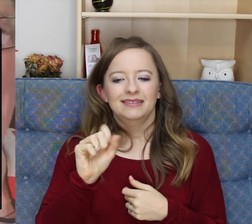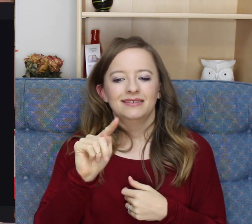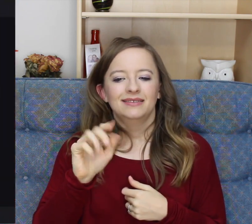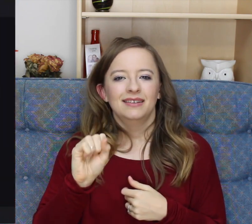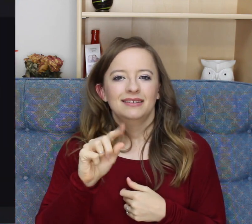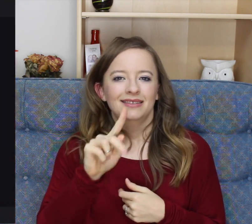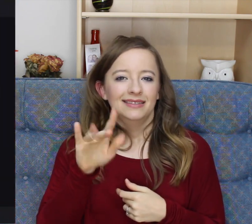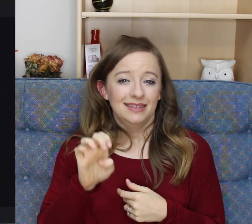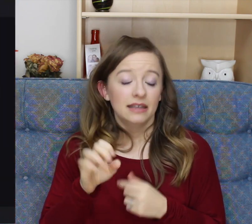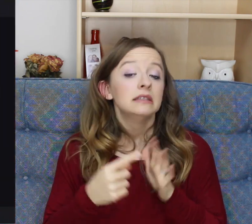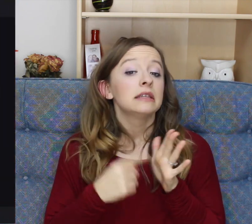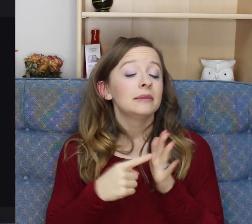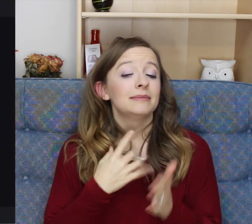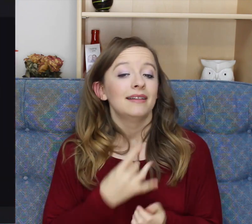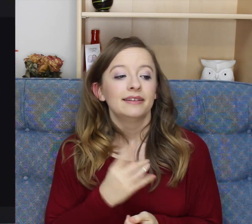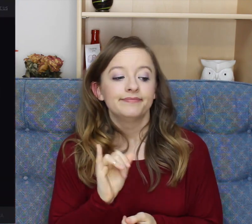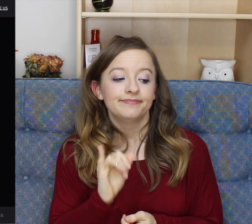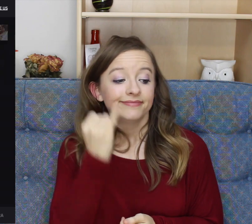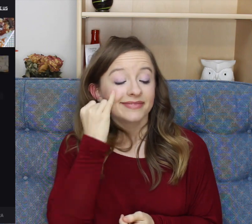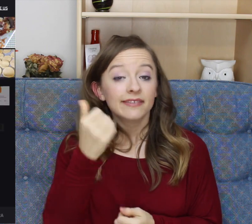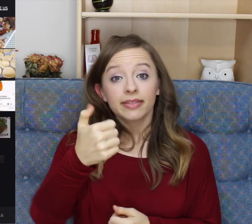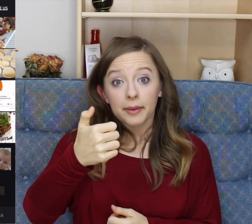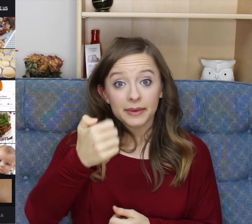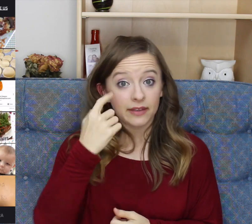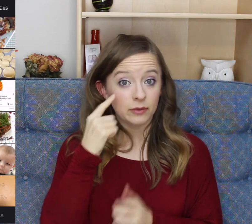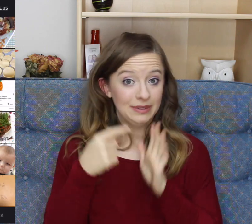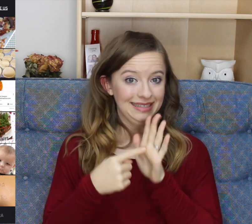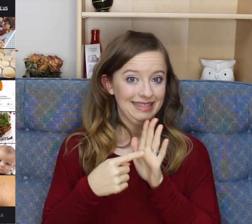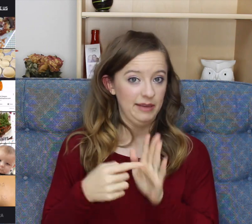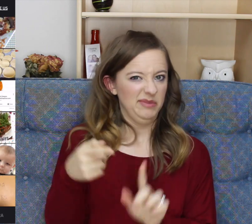Which I really ike. Sometimes if I do a thumbnail,